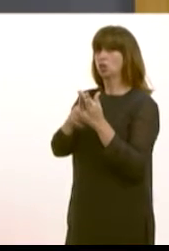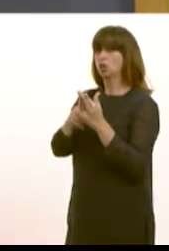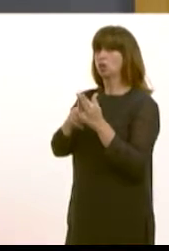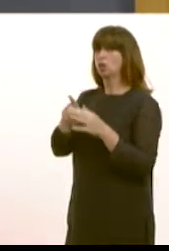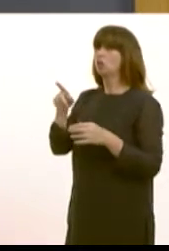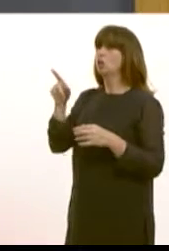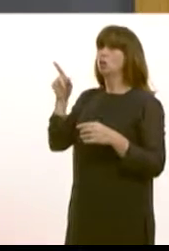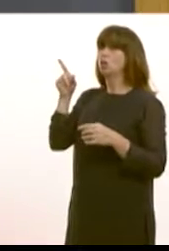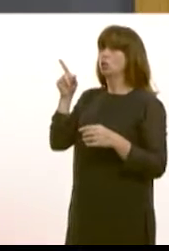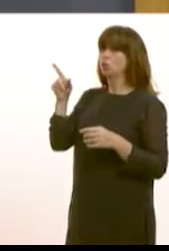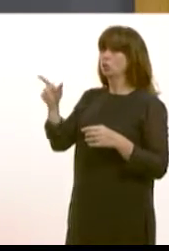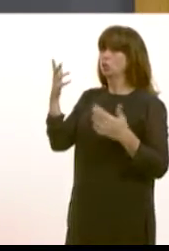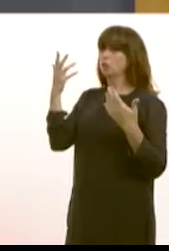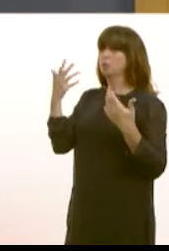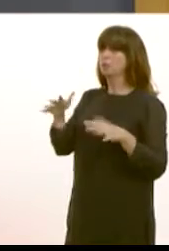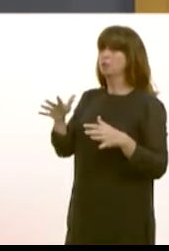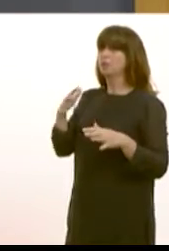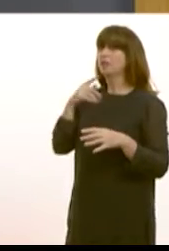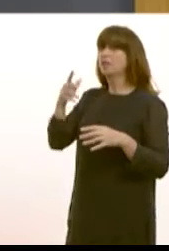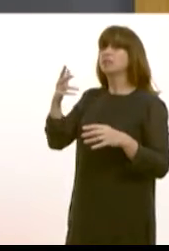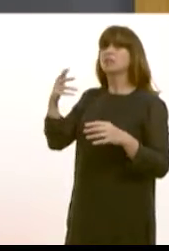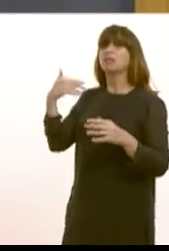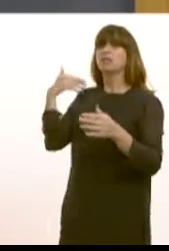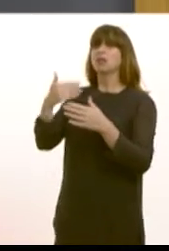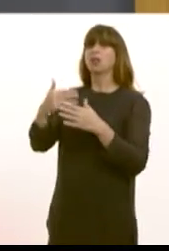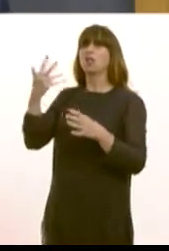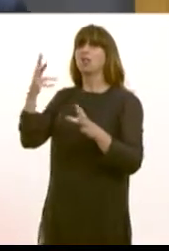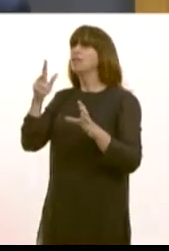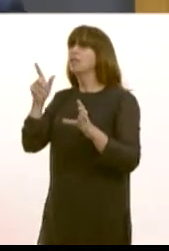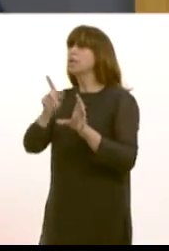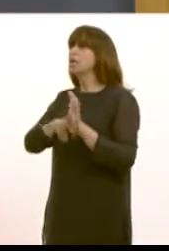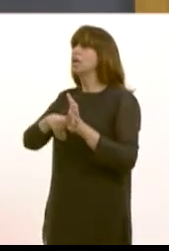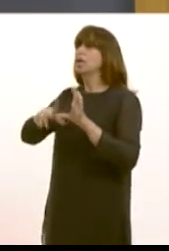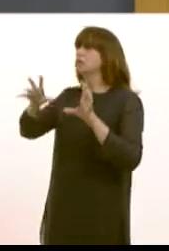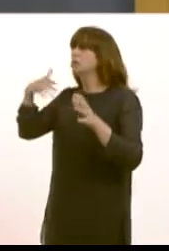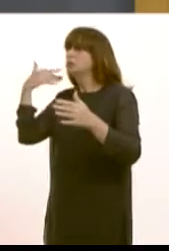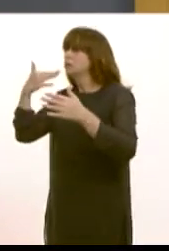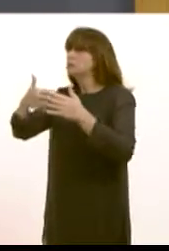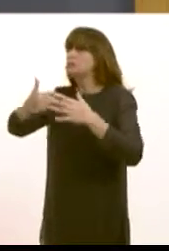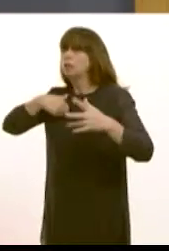for the past three years. Well, you know, I took it to heart, so I did some more research and found the ëSouth Wales